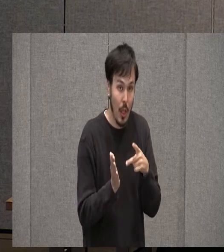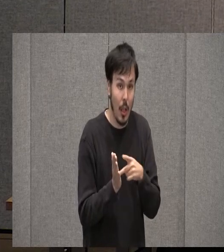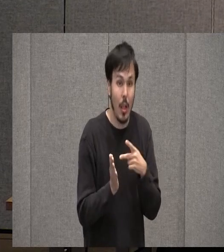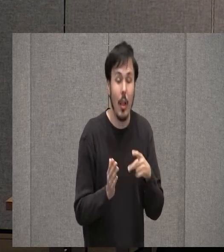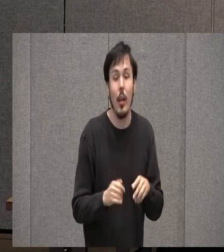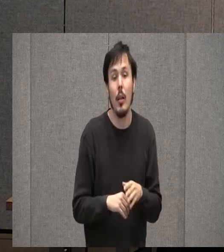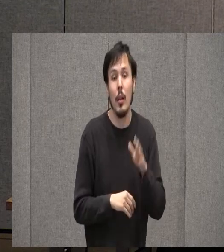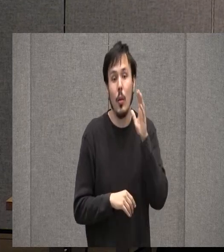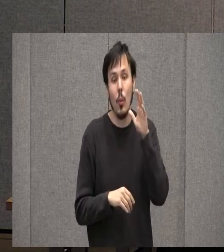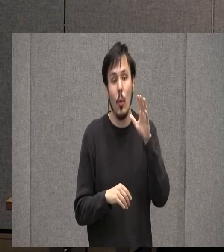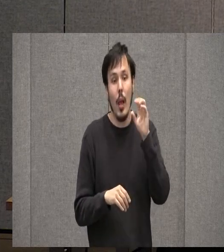and you outline.